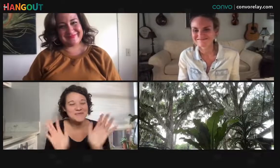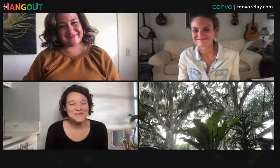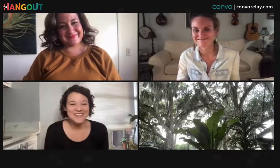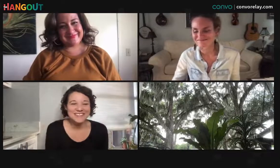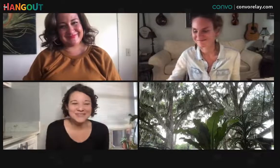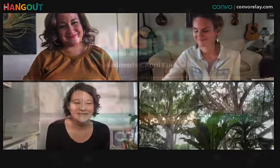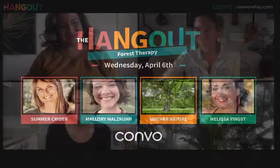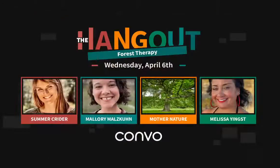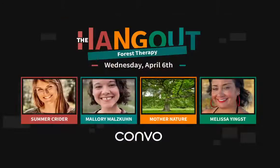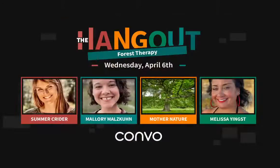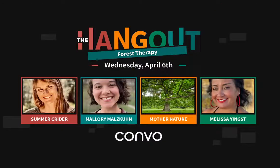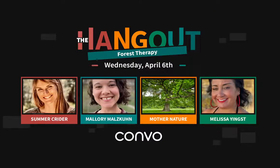of course